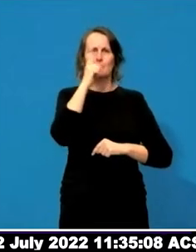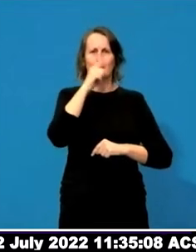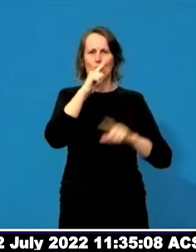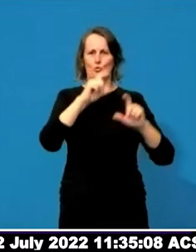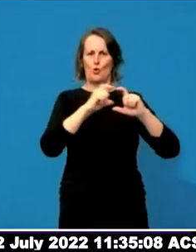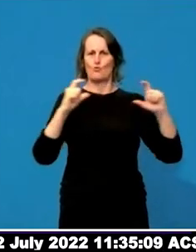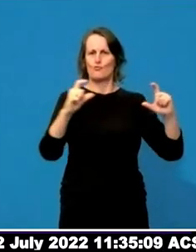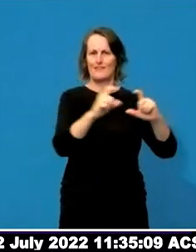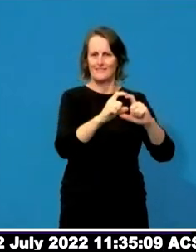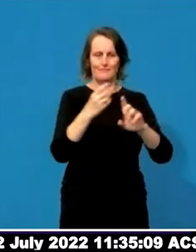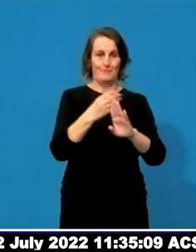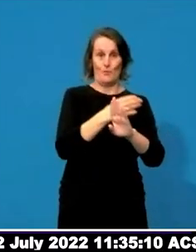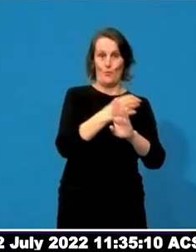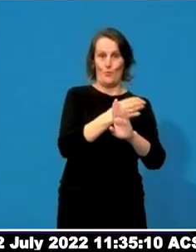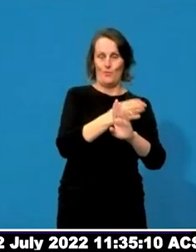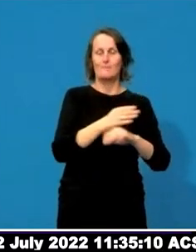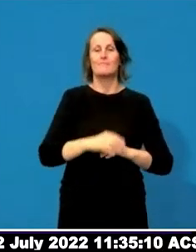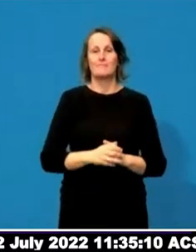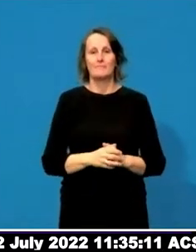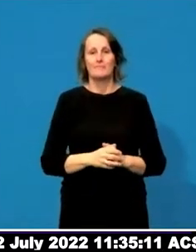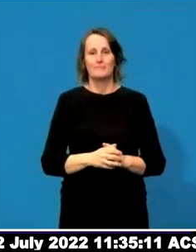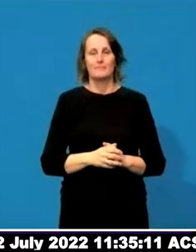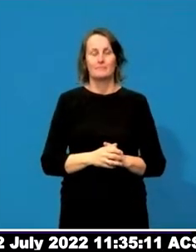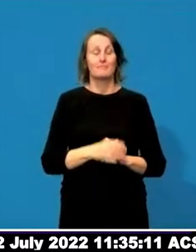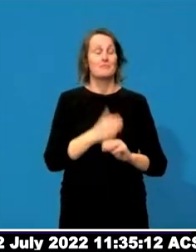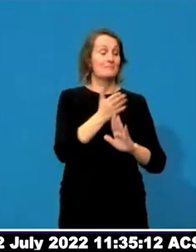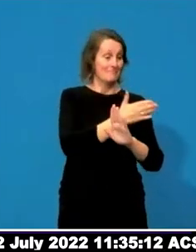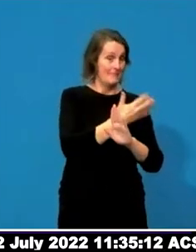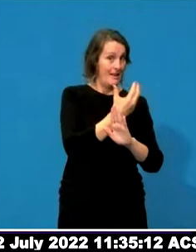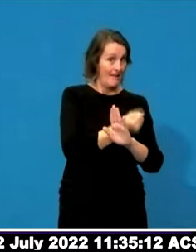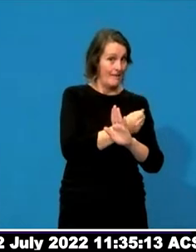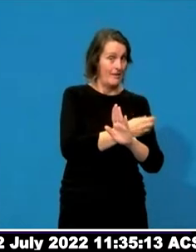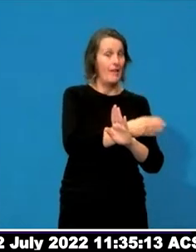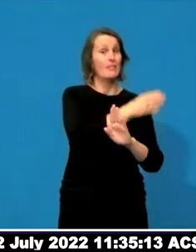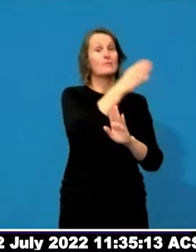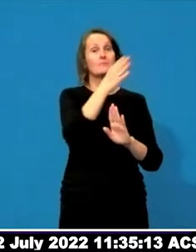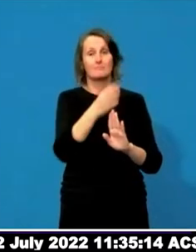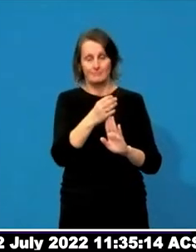And so, in a sense, we're in that post era of not having a national body